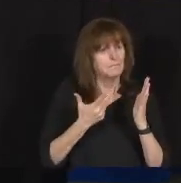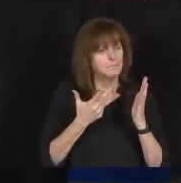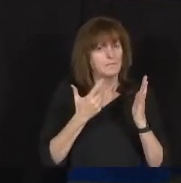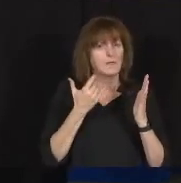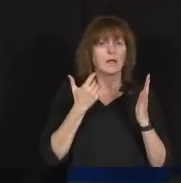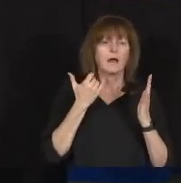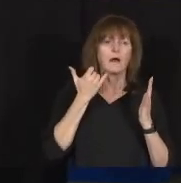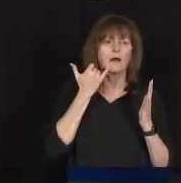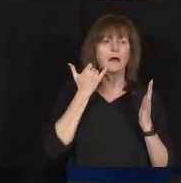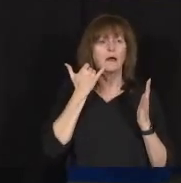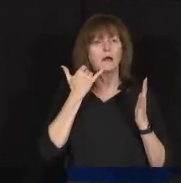nd ALS